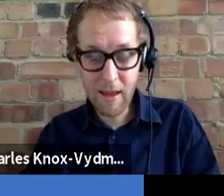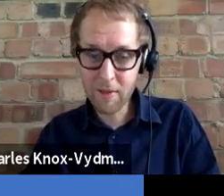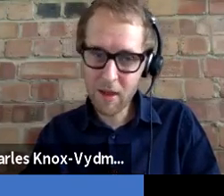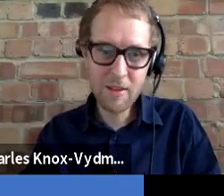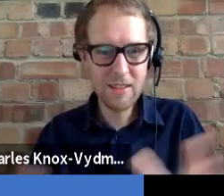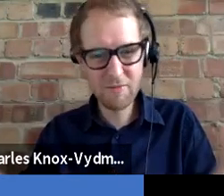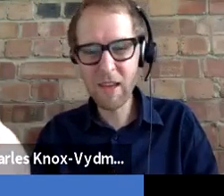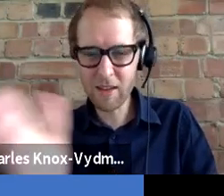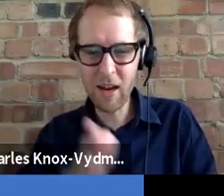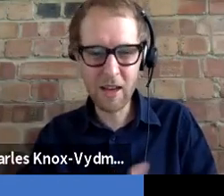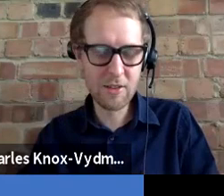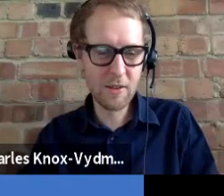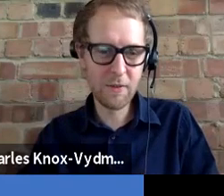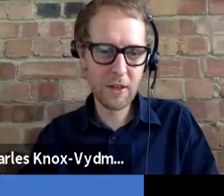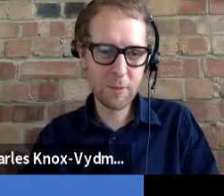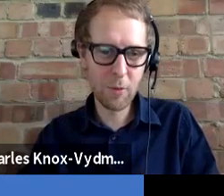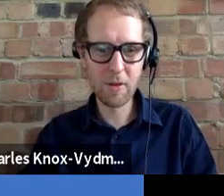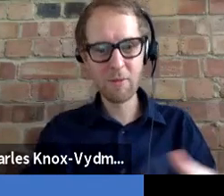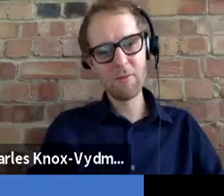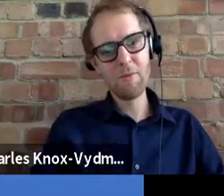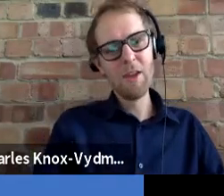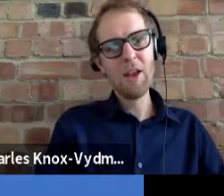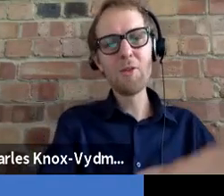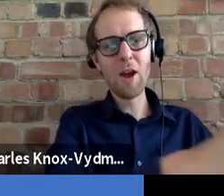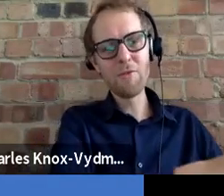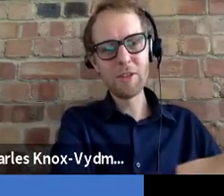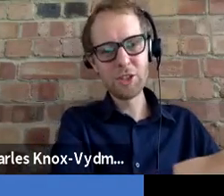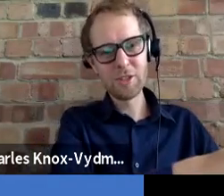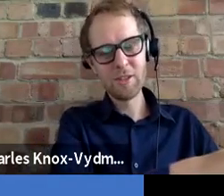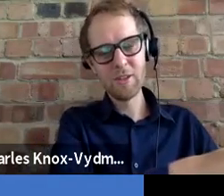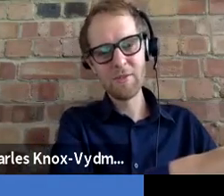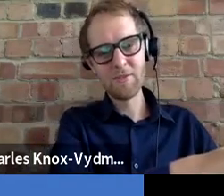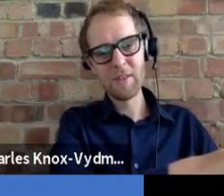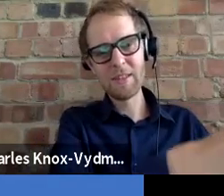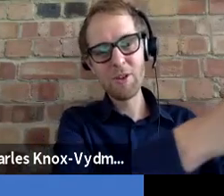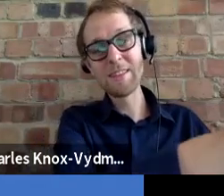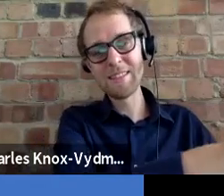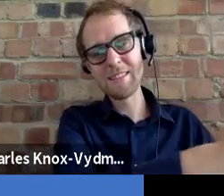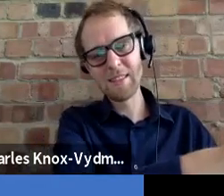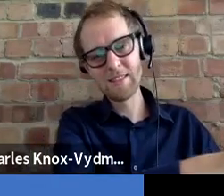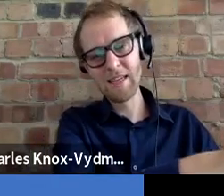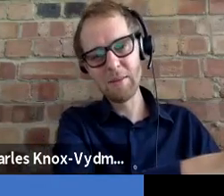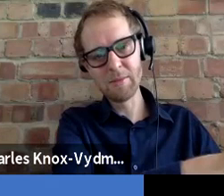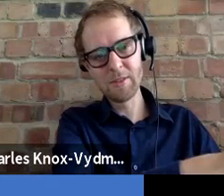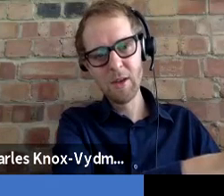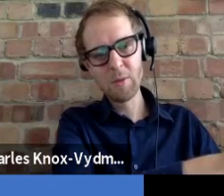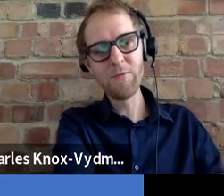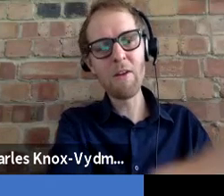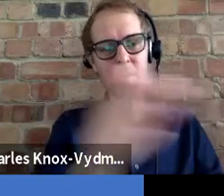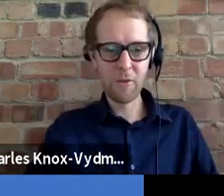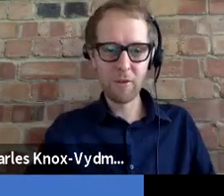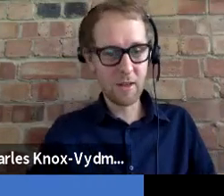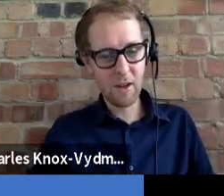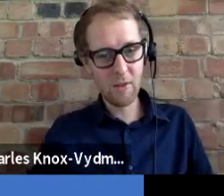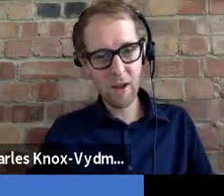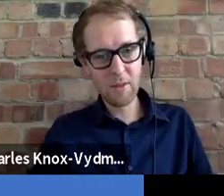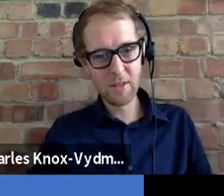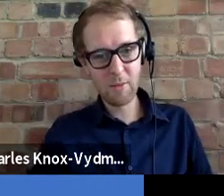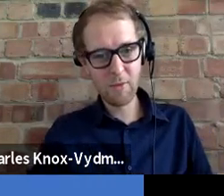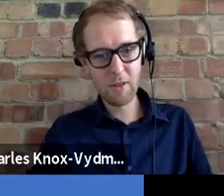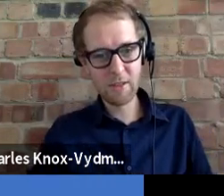Yeah. And this again kind of echoes the first point, but low coverage of preexisting schemes was very difficult to overcome in the time of crisis